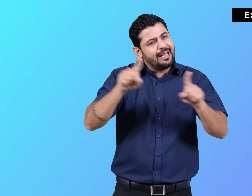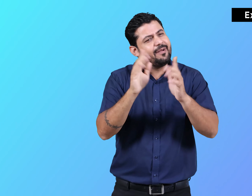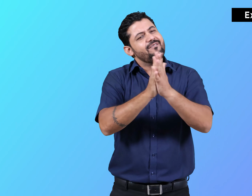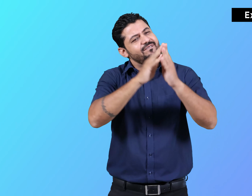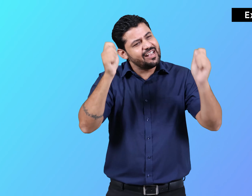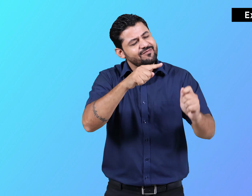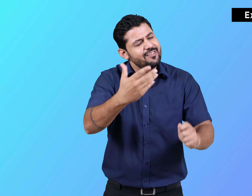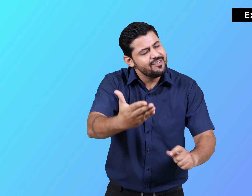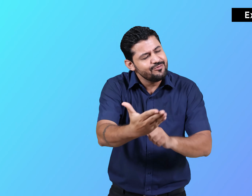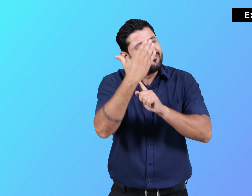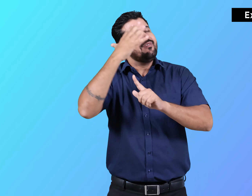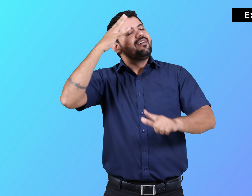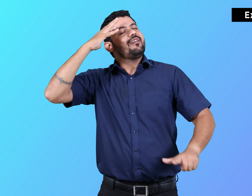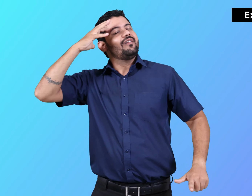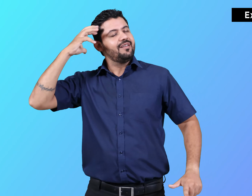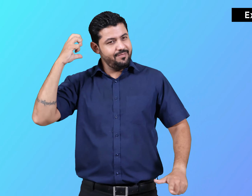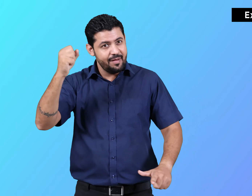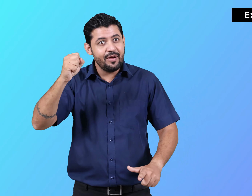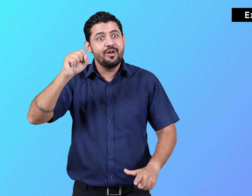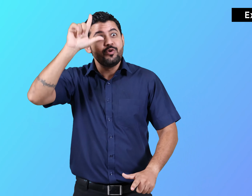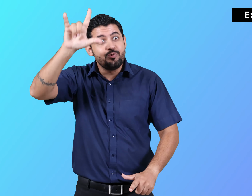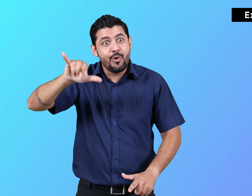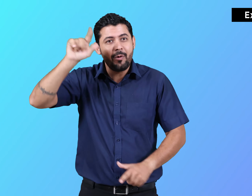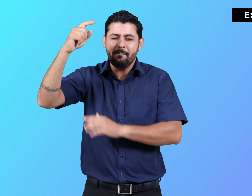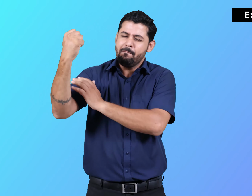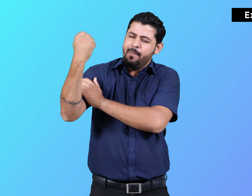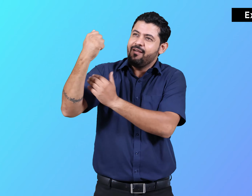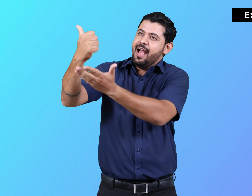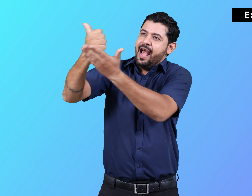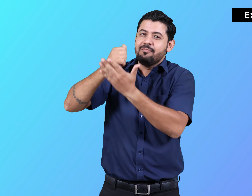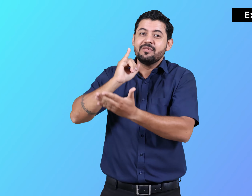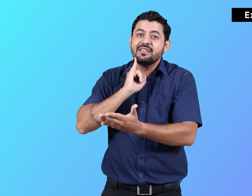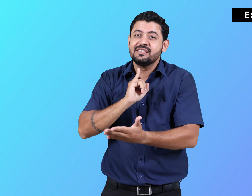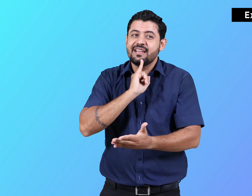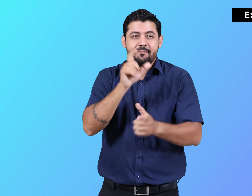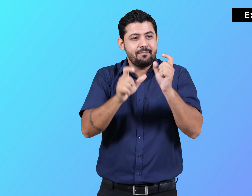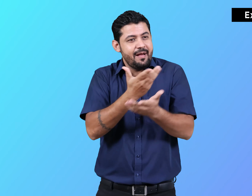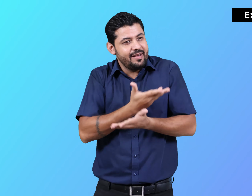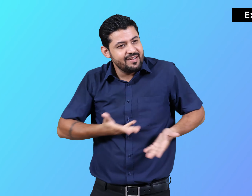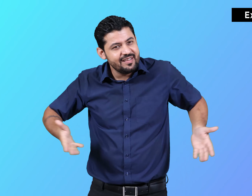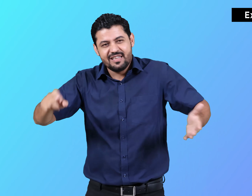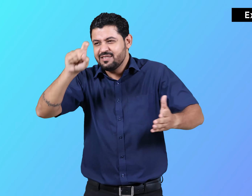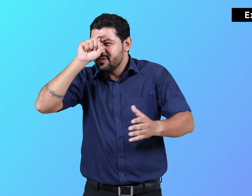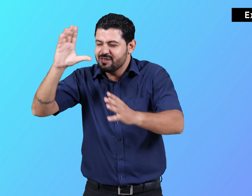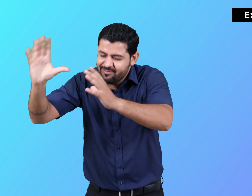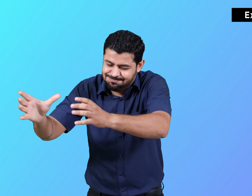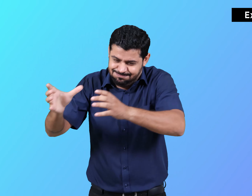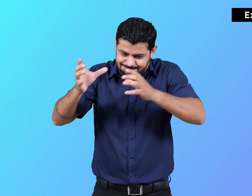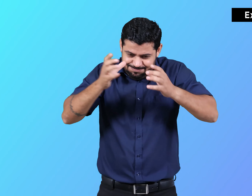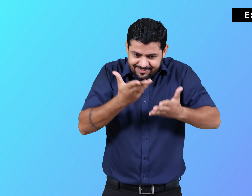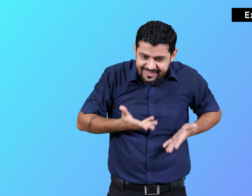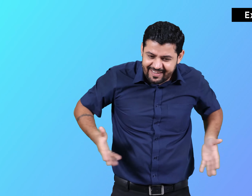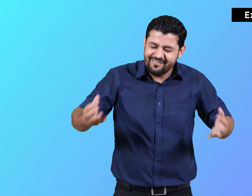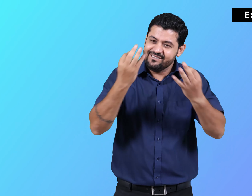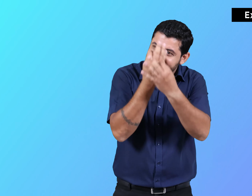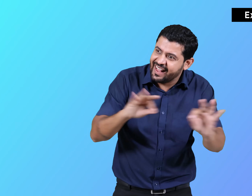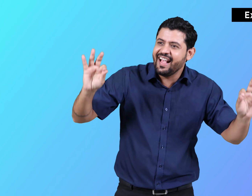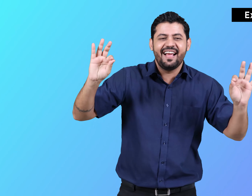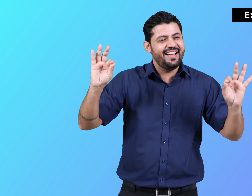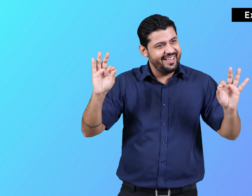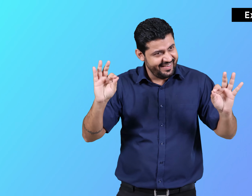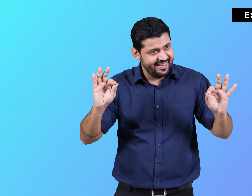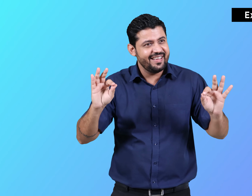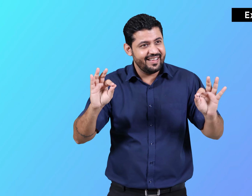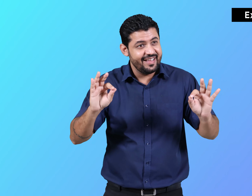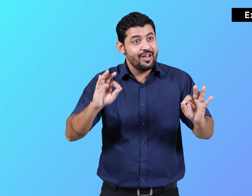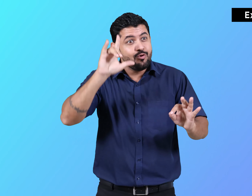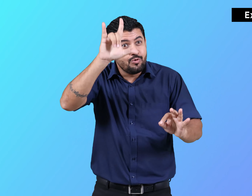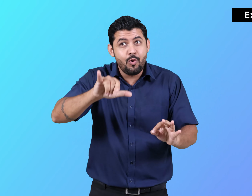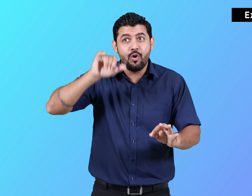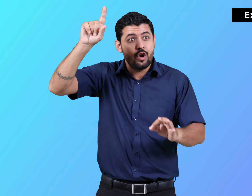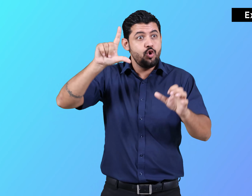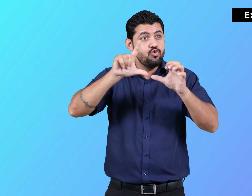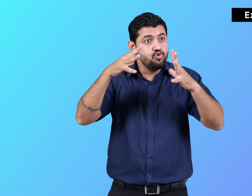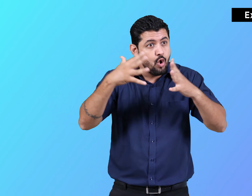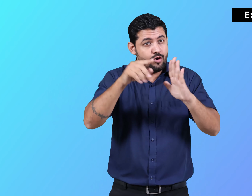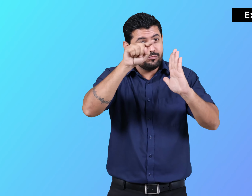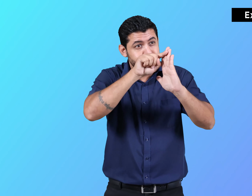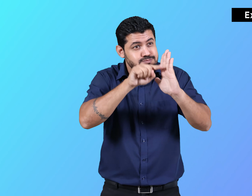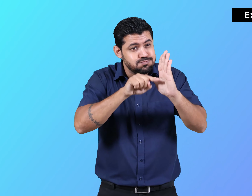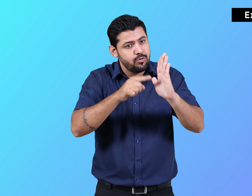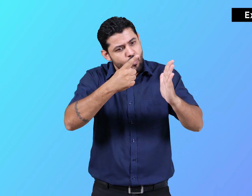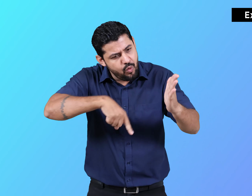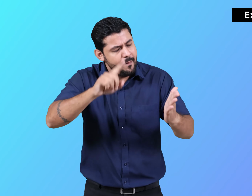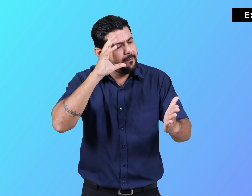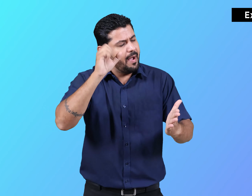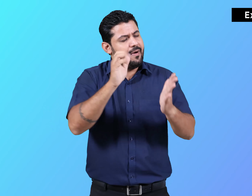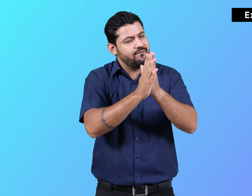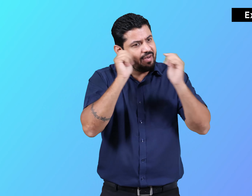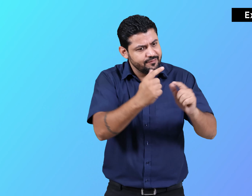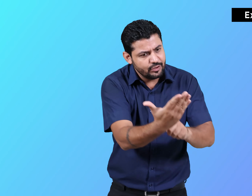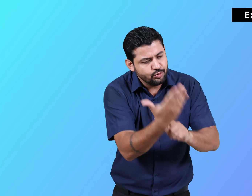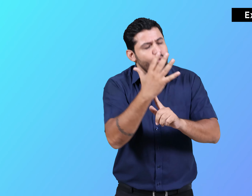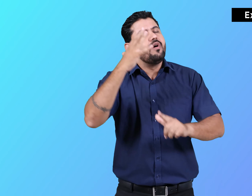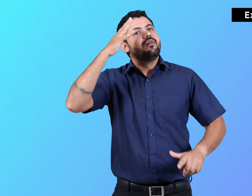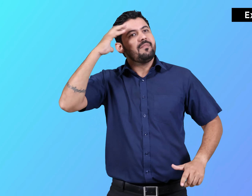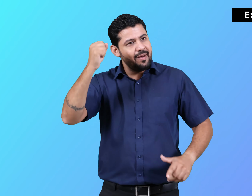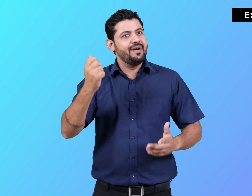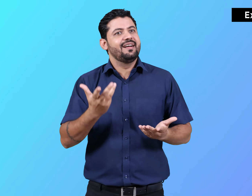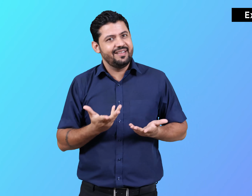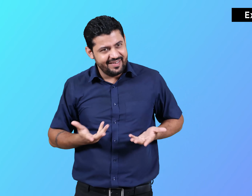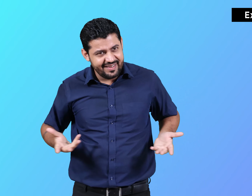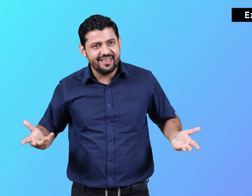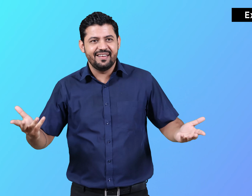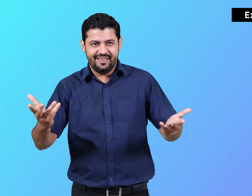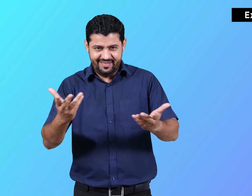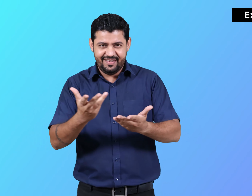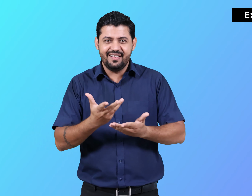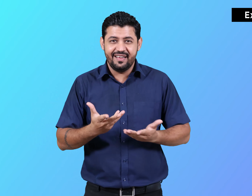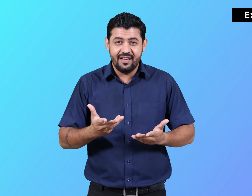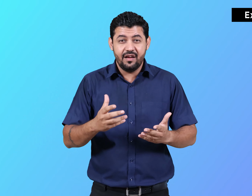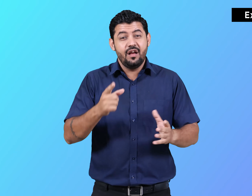This festival will help you remember the LORD’s teachings. It will help you remember that the LORD used his great power to take you out of Egypt.